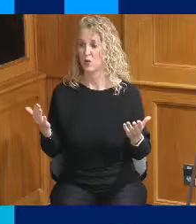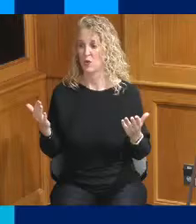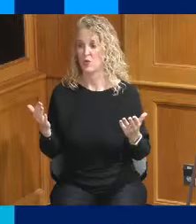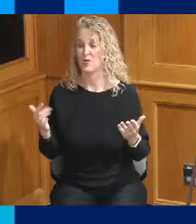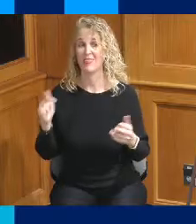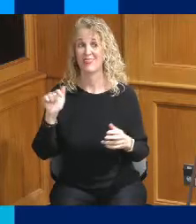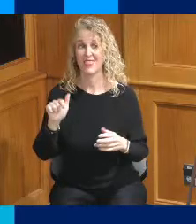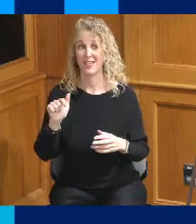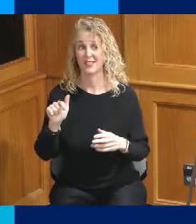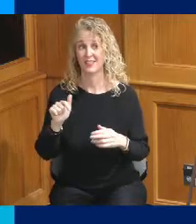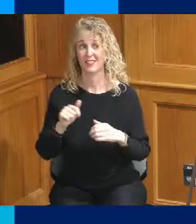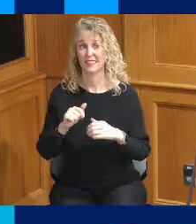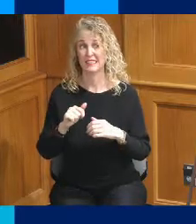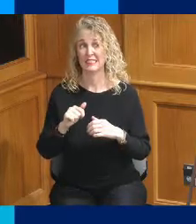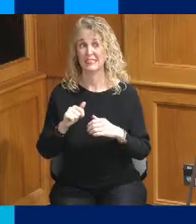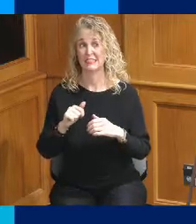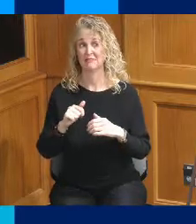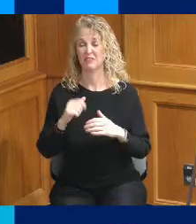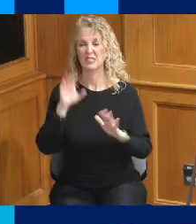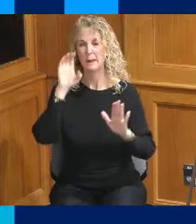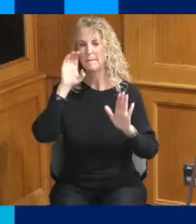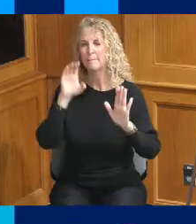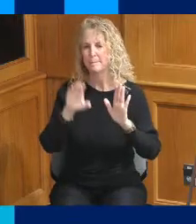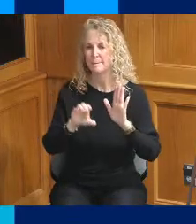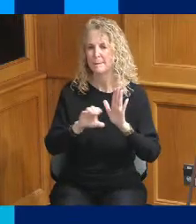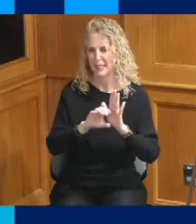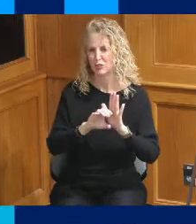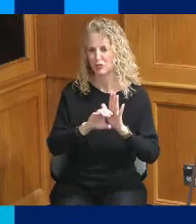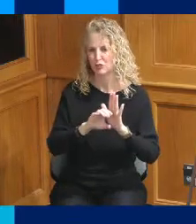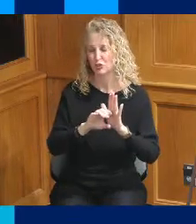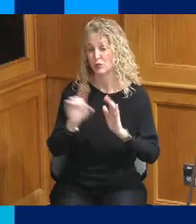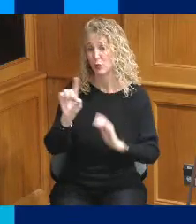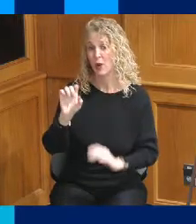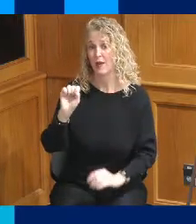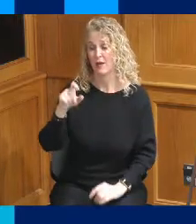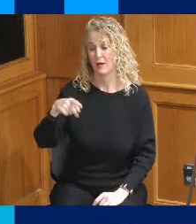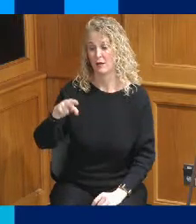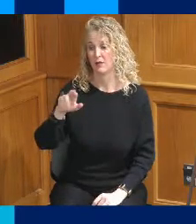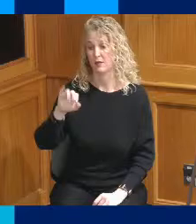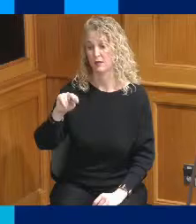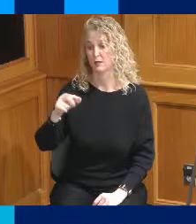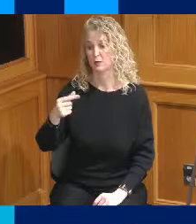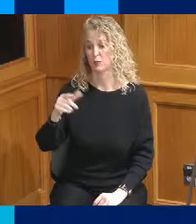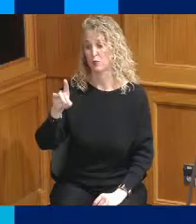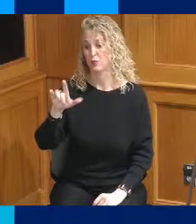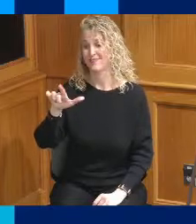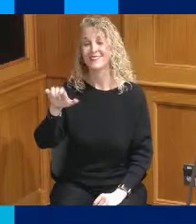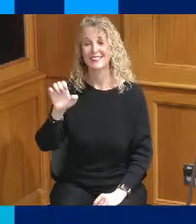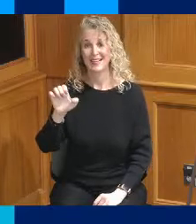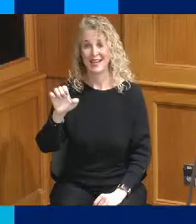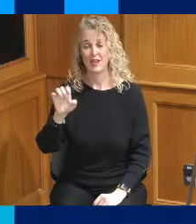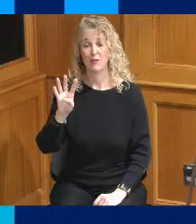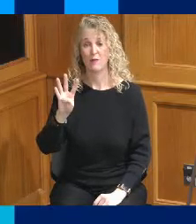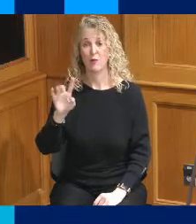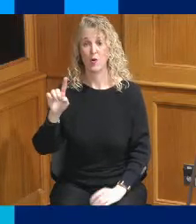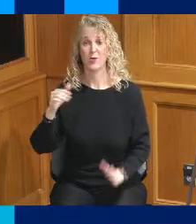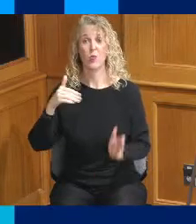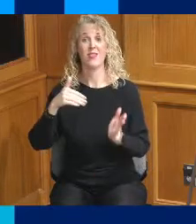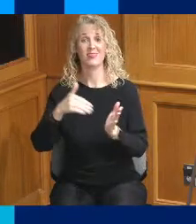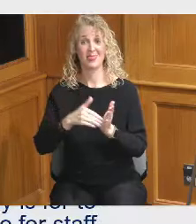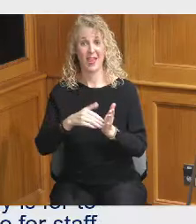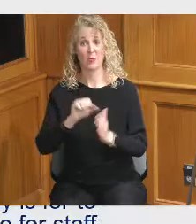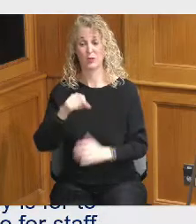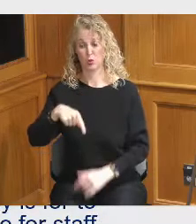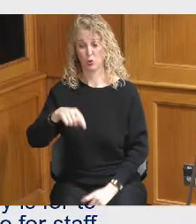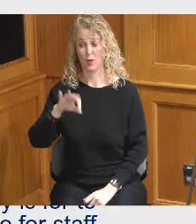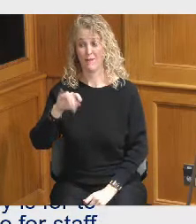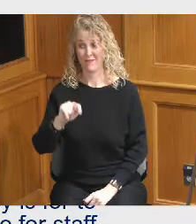is a rendering of the building it's in the city of Springdale 41,000 Square ft almost 4 Acres U